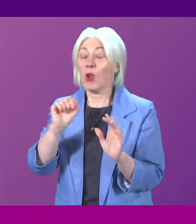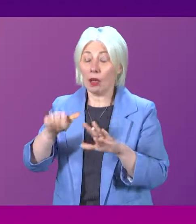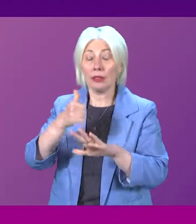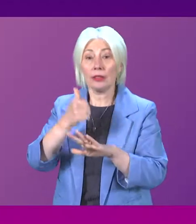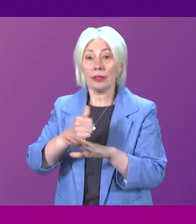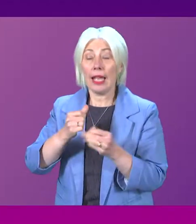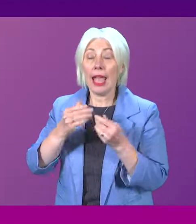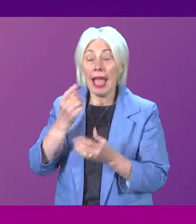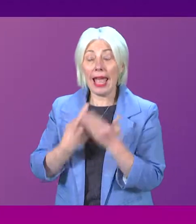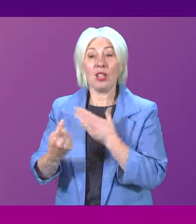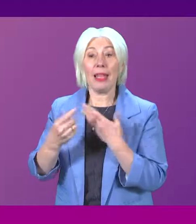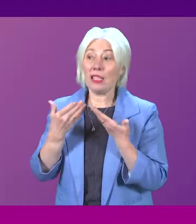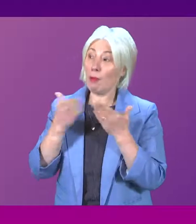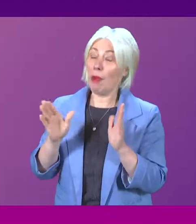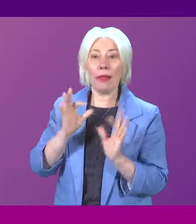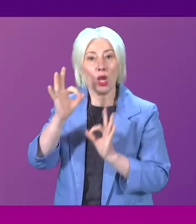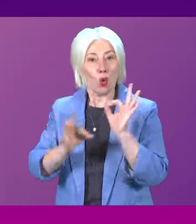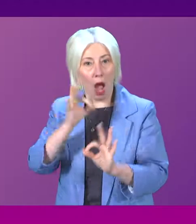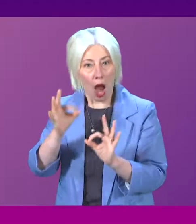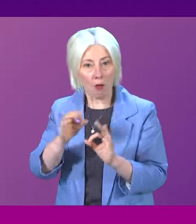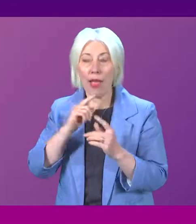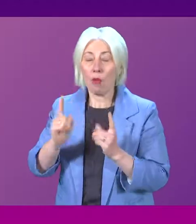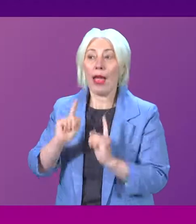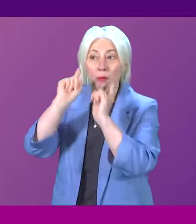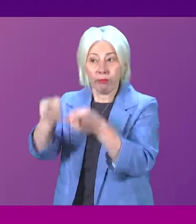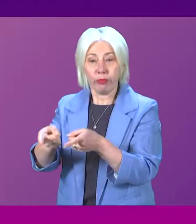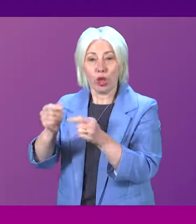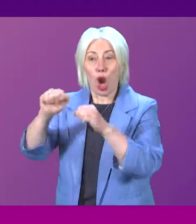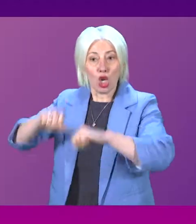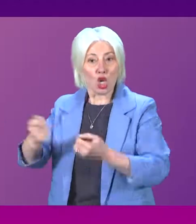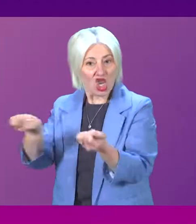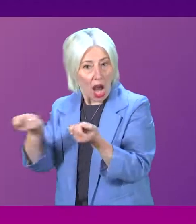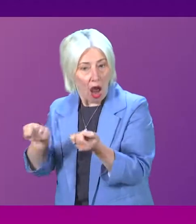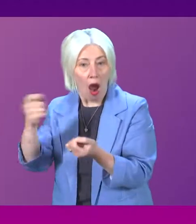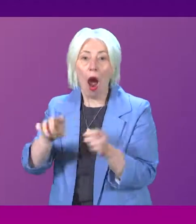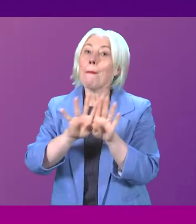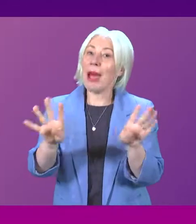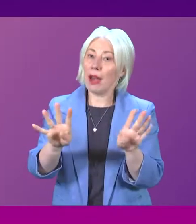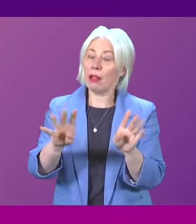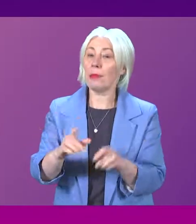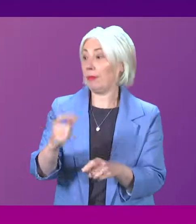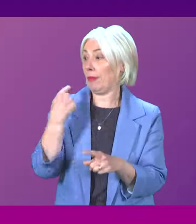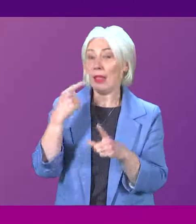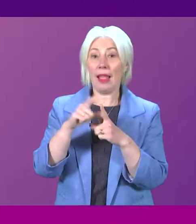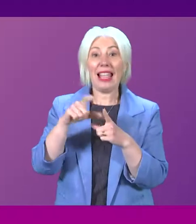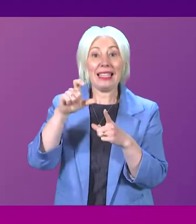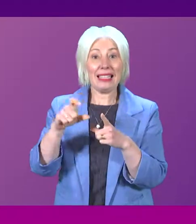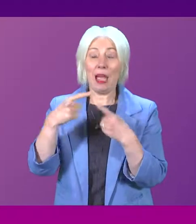set terms of reference and to appoint a chair and panel. In that December statement, I announced the terms of reference of the Scottish Covid-19